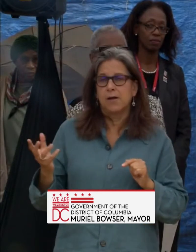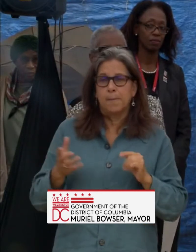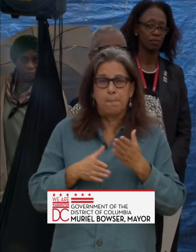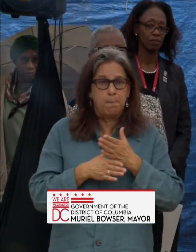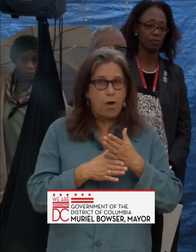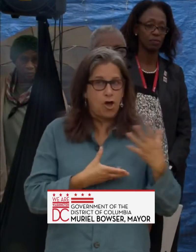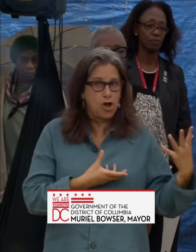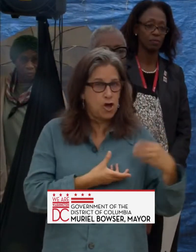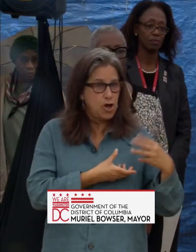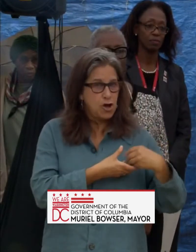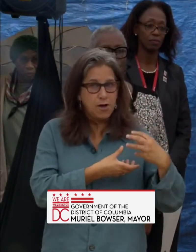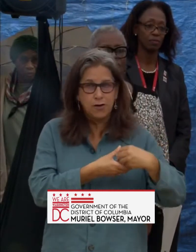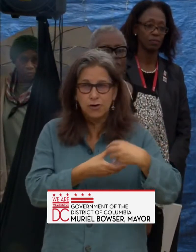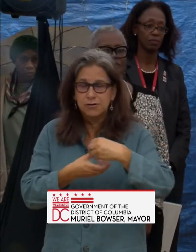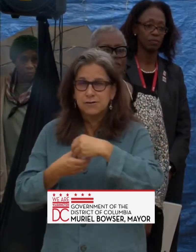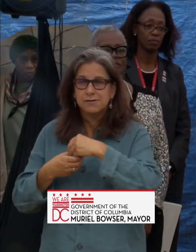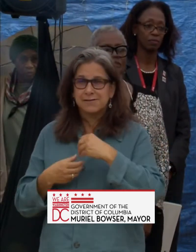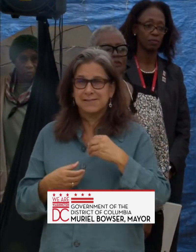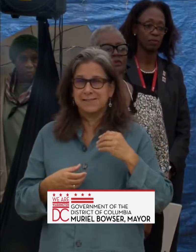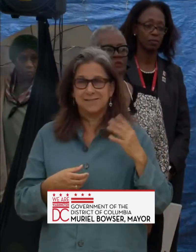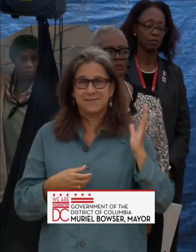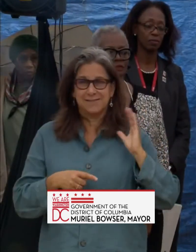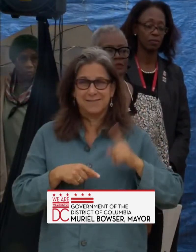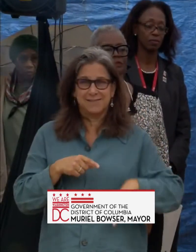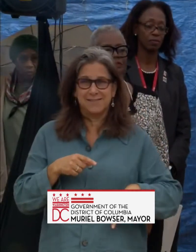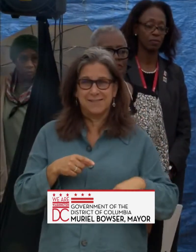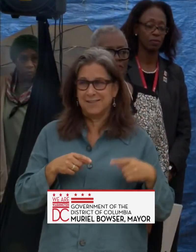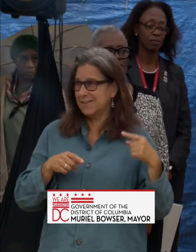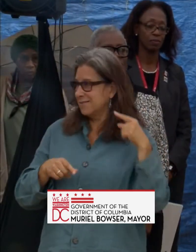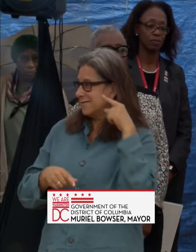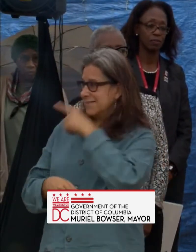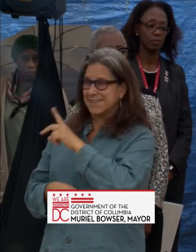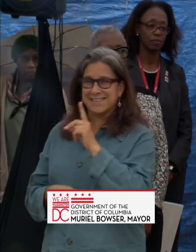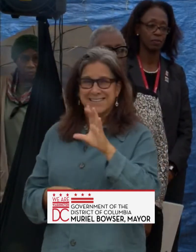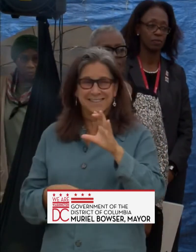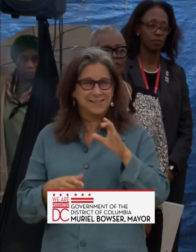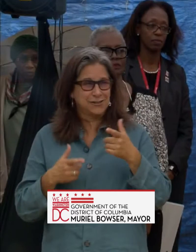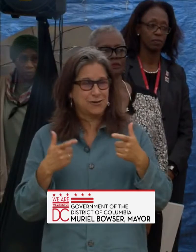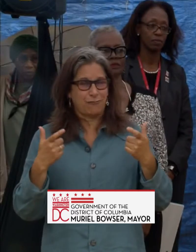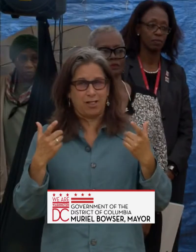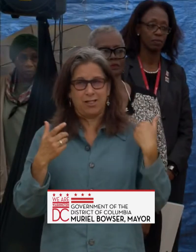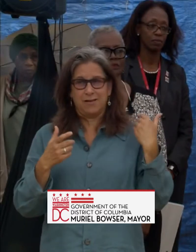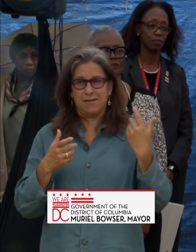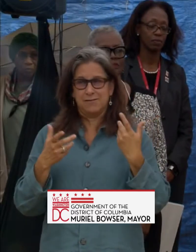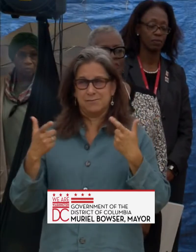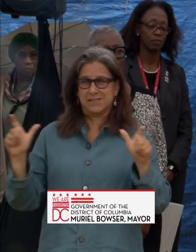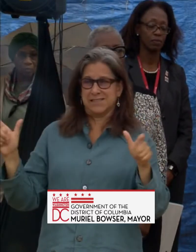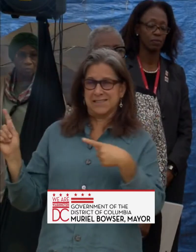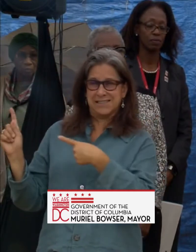COMPETE FOR THE WORK AT D.C. GENERAL BUT THEY WILL BE ABLE TO ATTRACT GOOD IDEAS AND FRESH